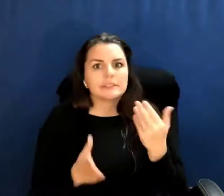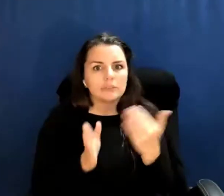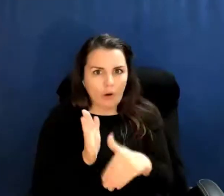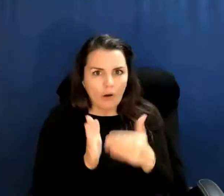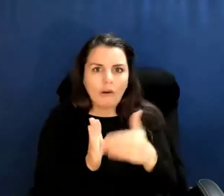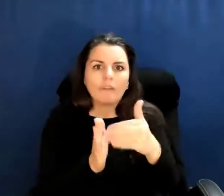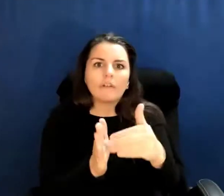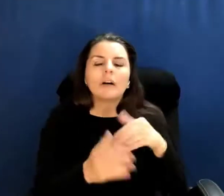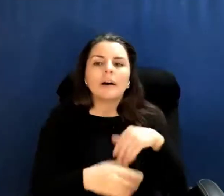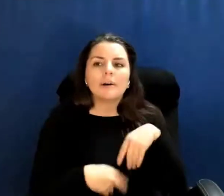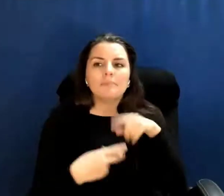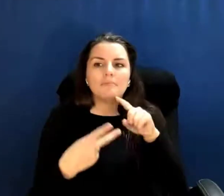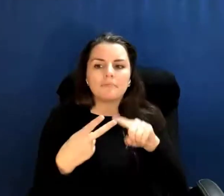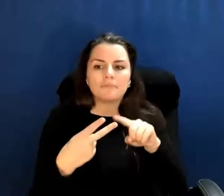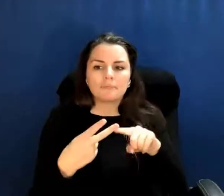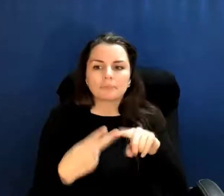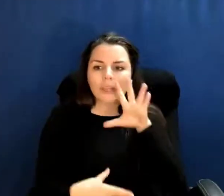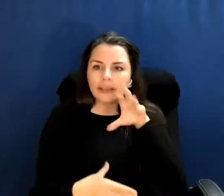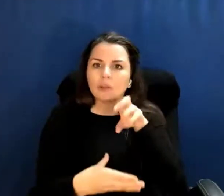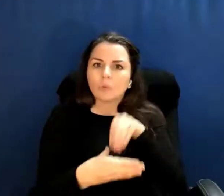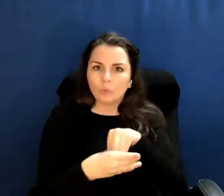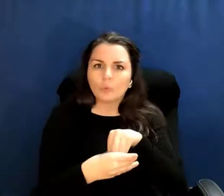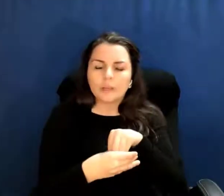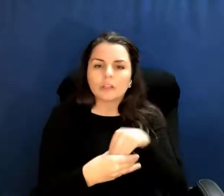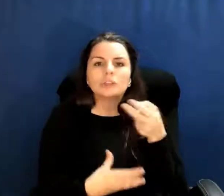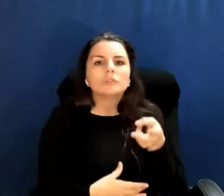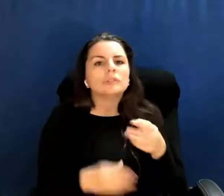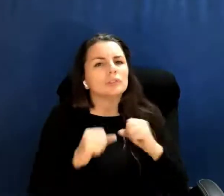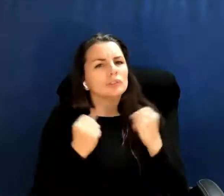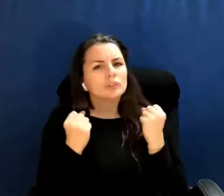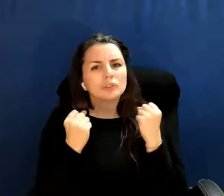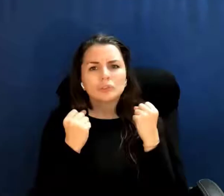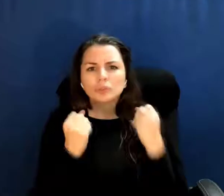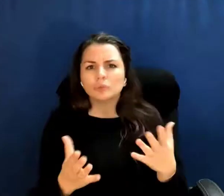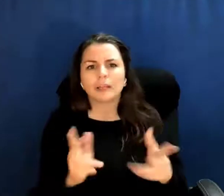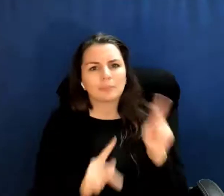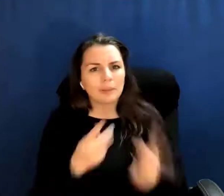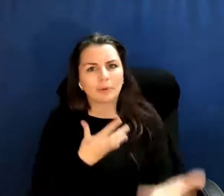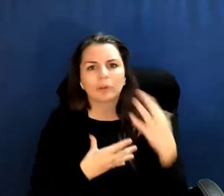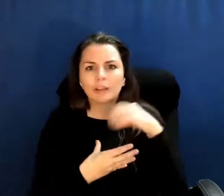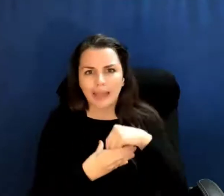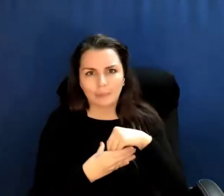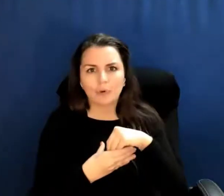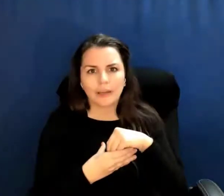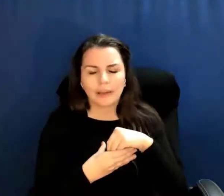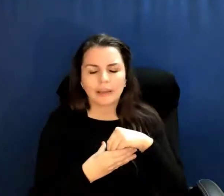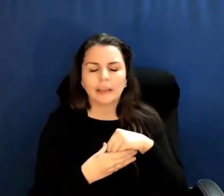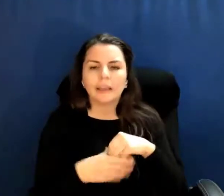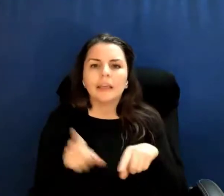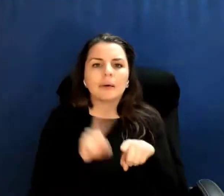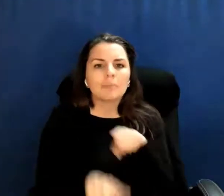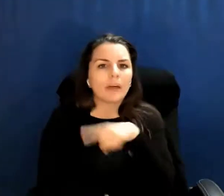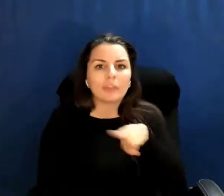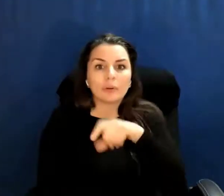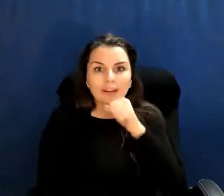is including too many collaborators that are not at your institution.